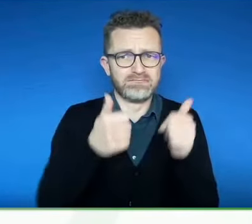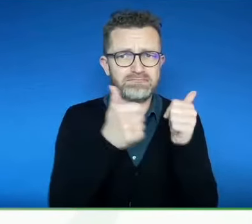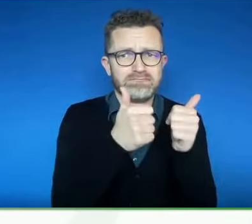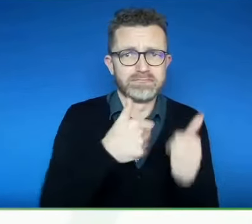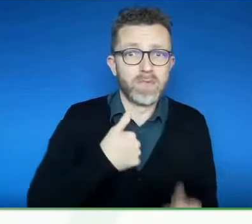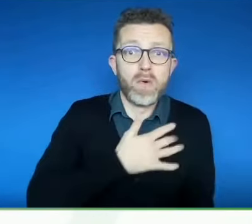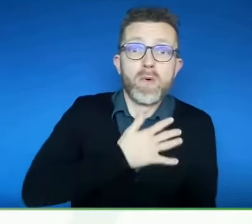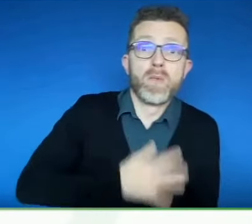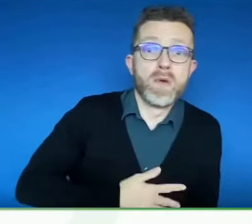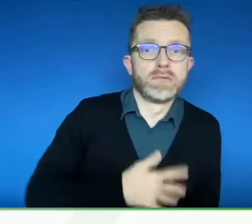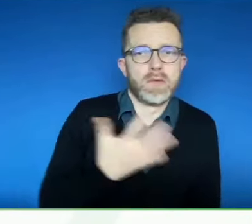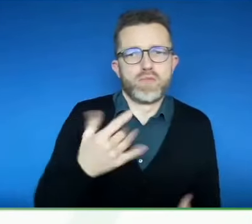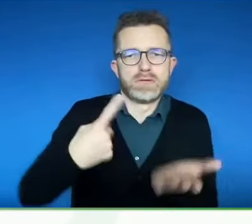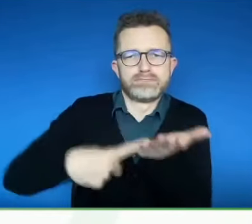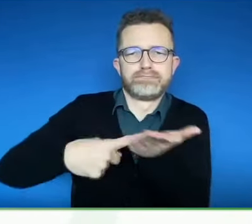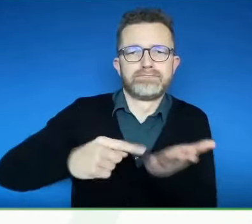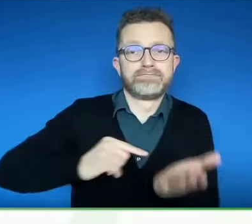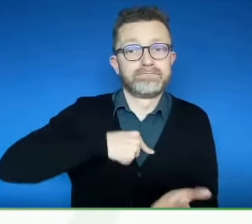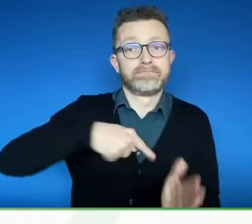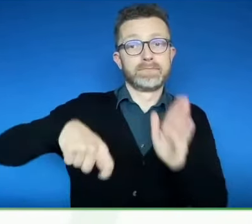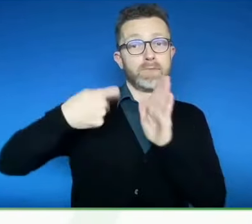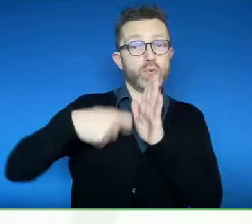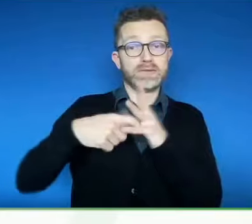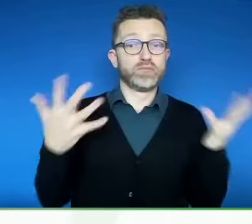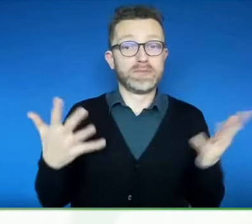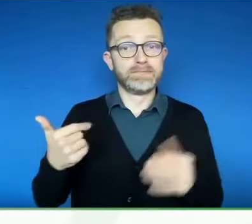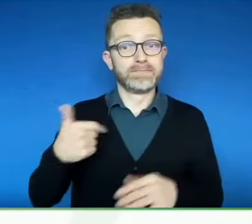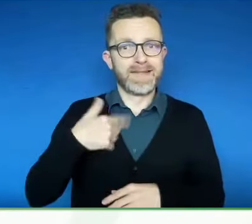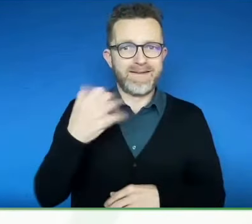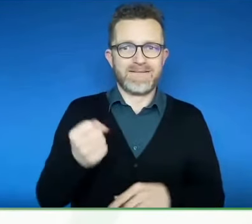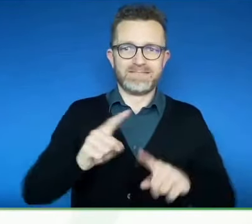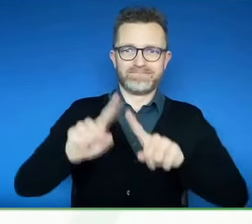strengthen empowerment and self advocacy.